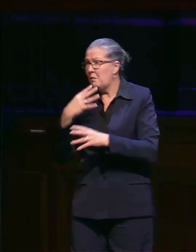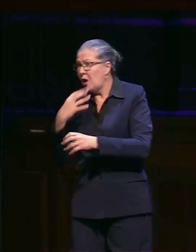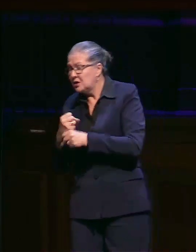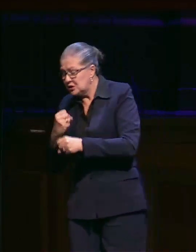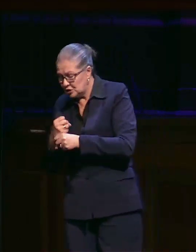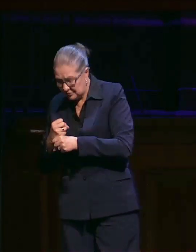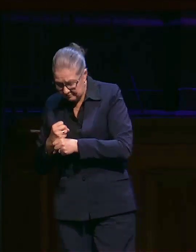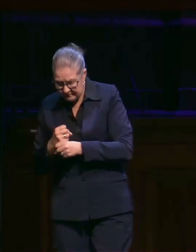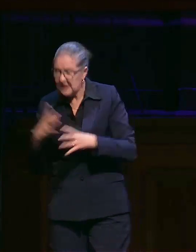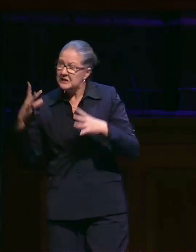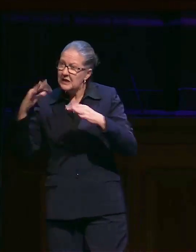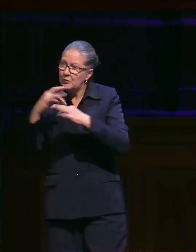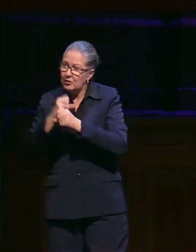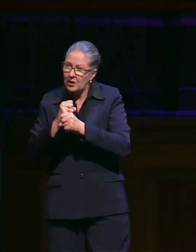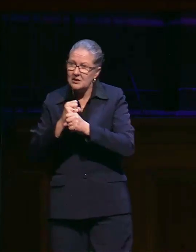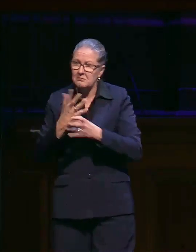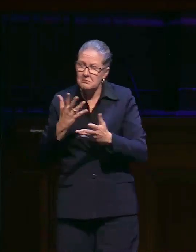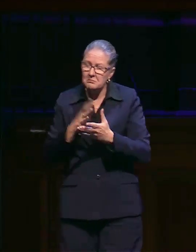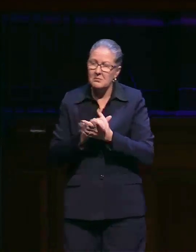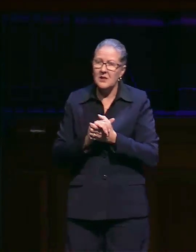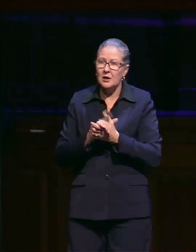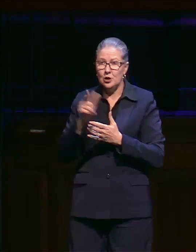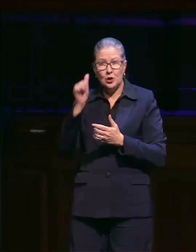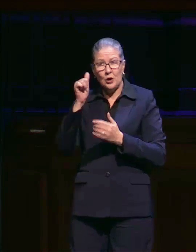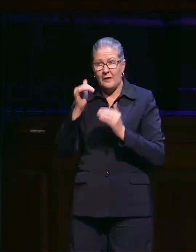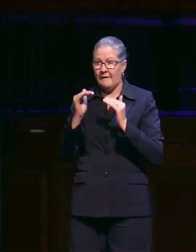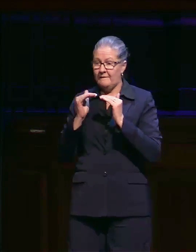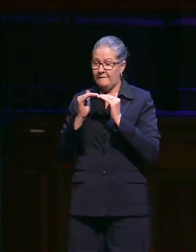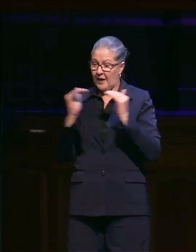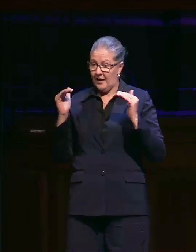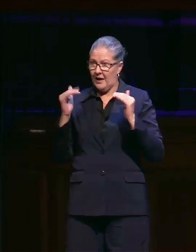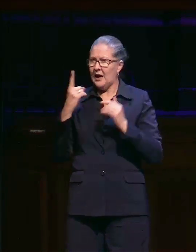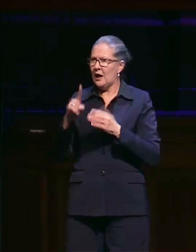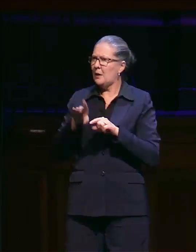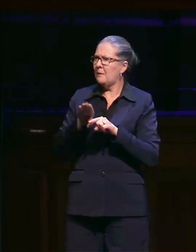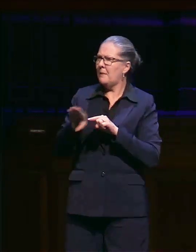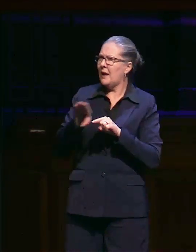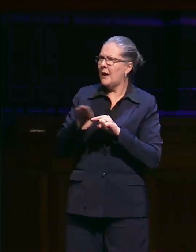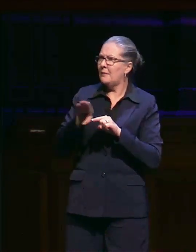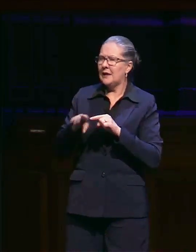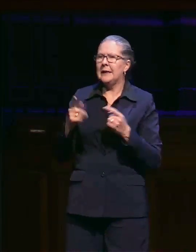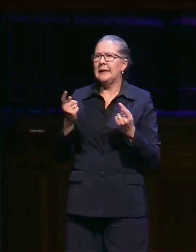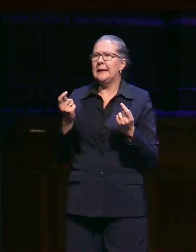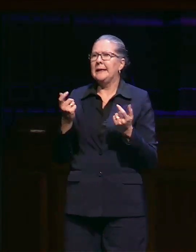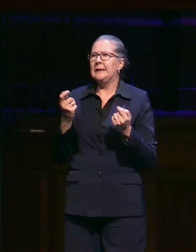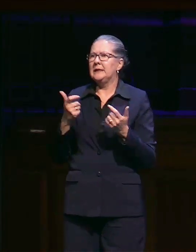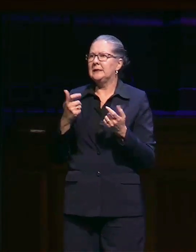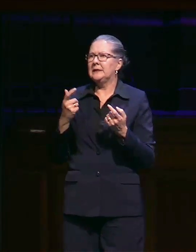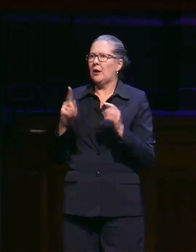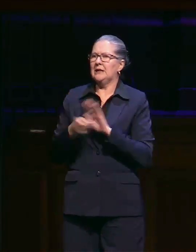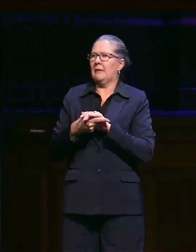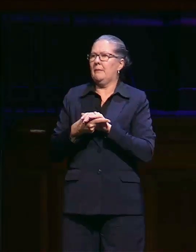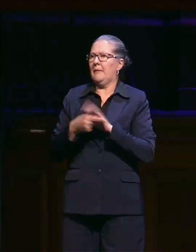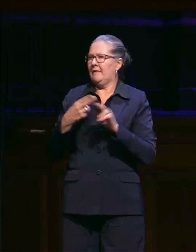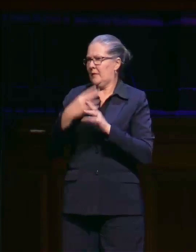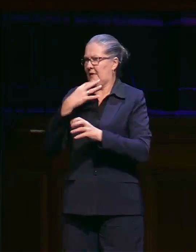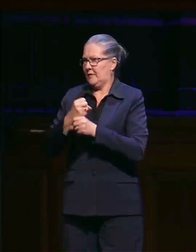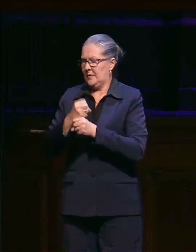for after all fear and blame is an easy political out as I say though while I